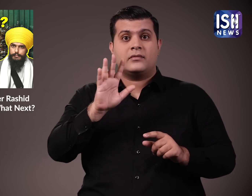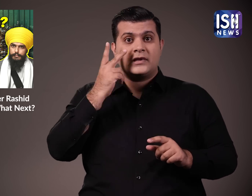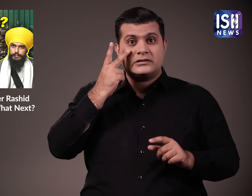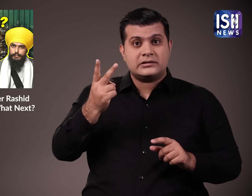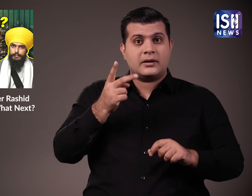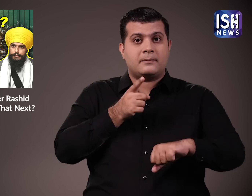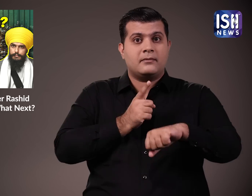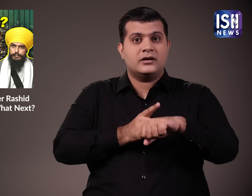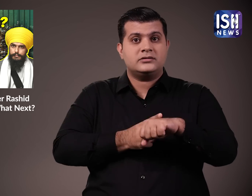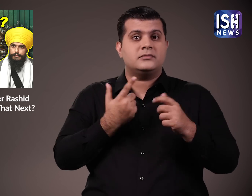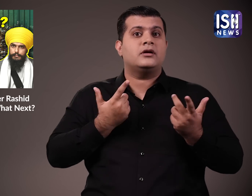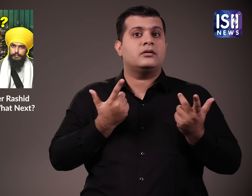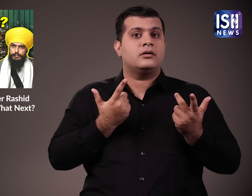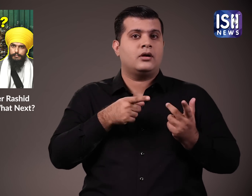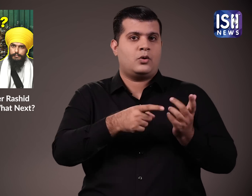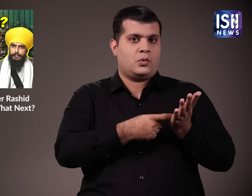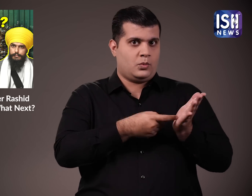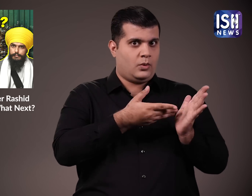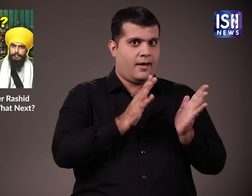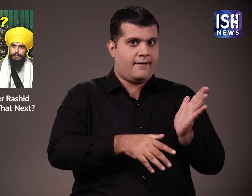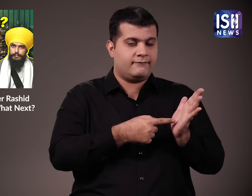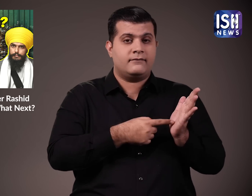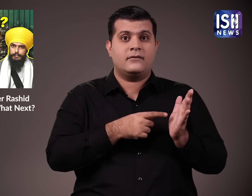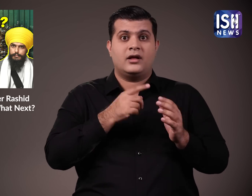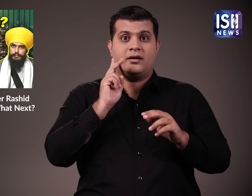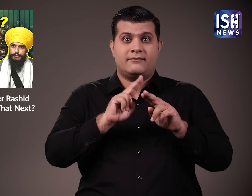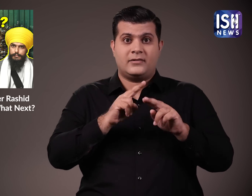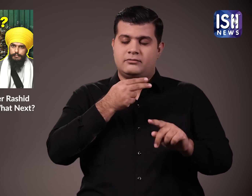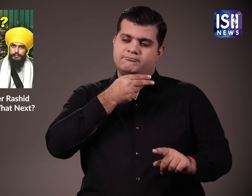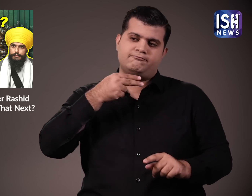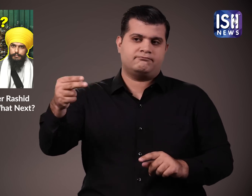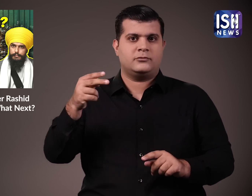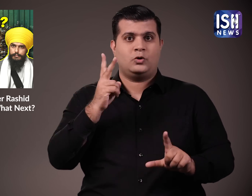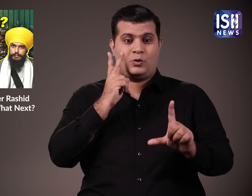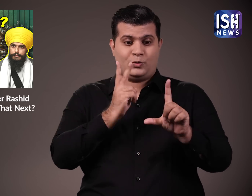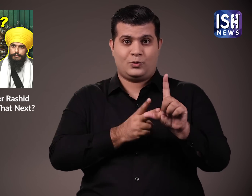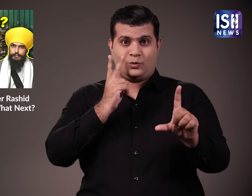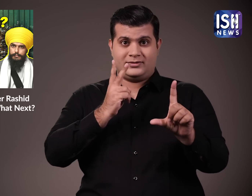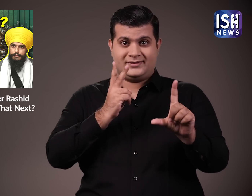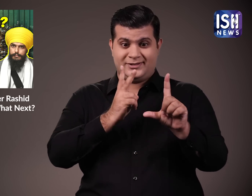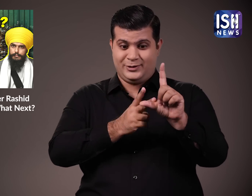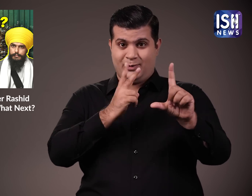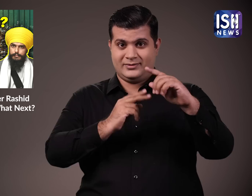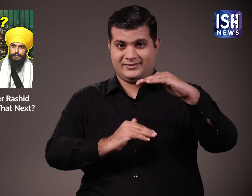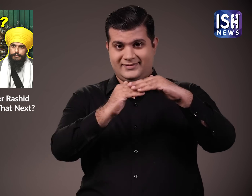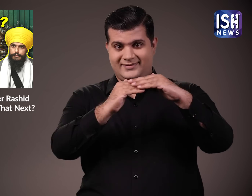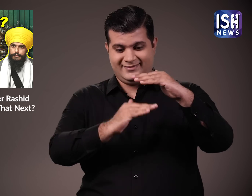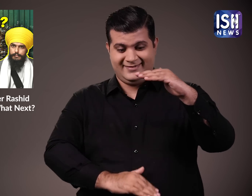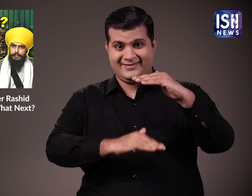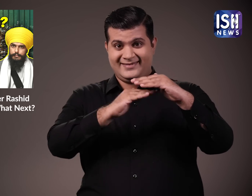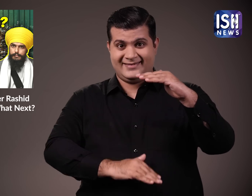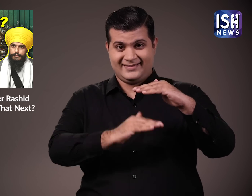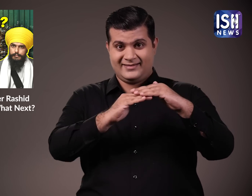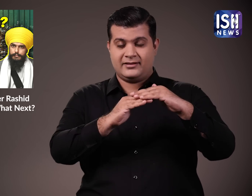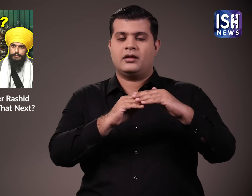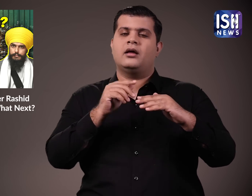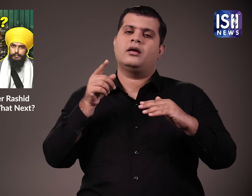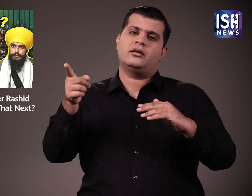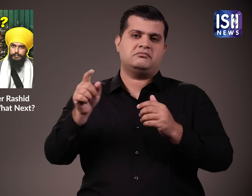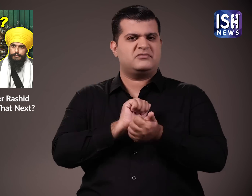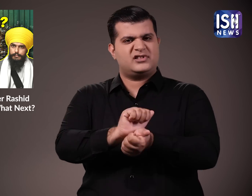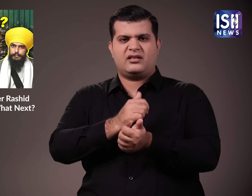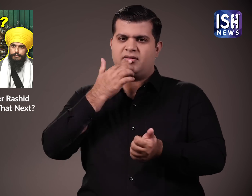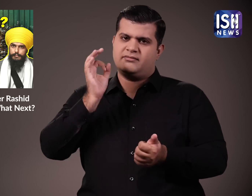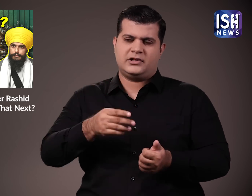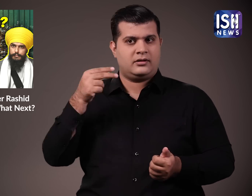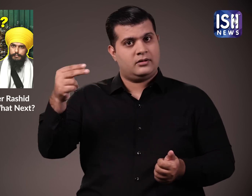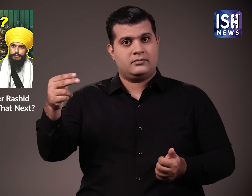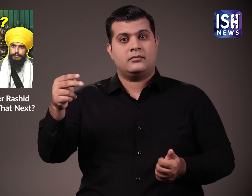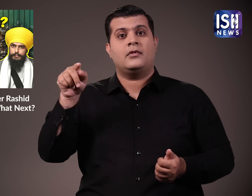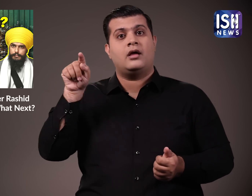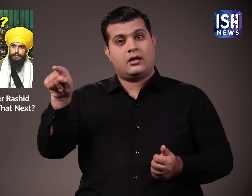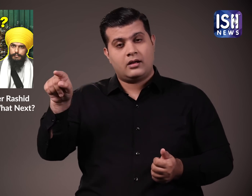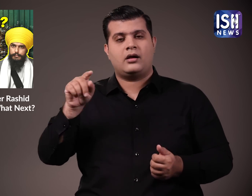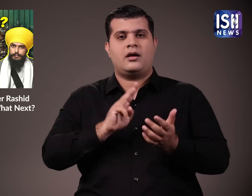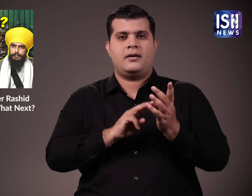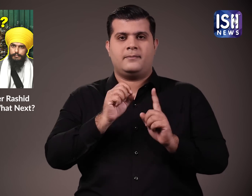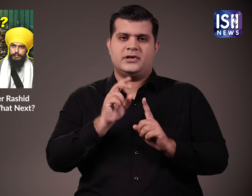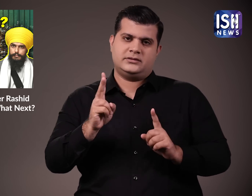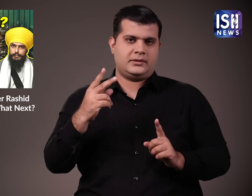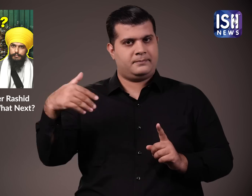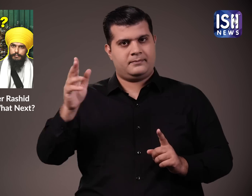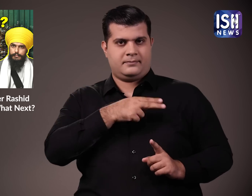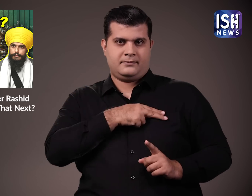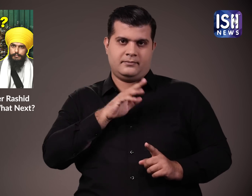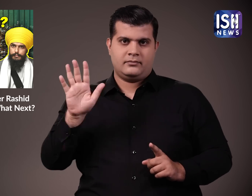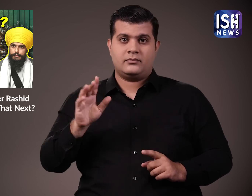and punished for two or more years during their term as MPs, they can continue as MPs.